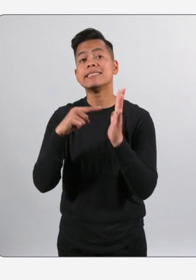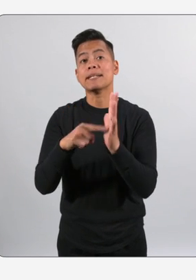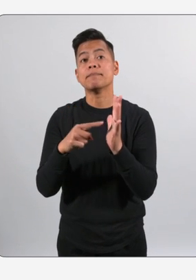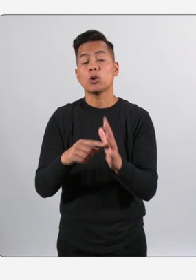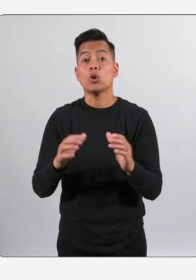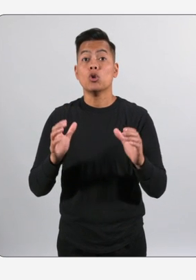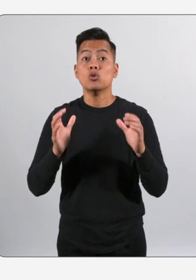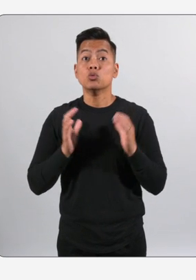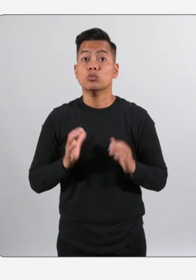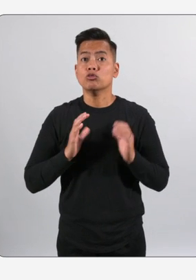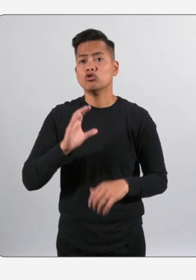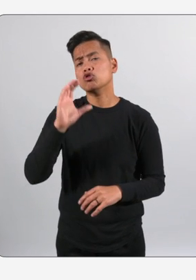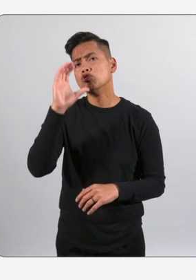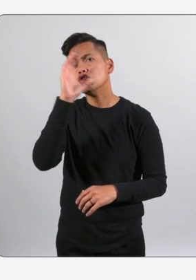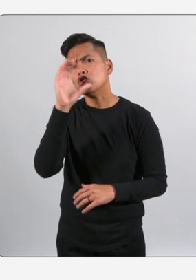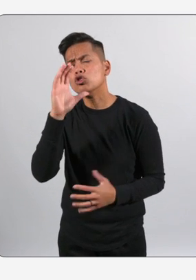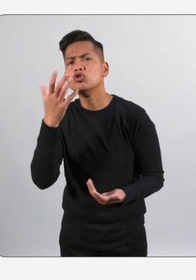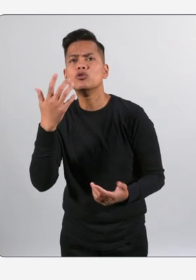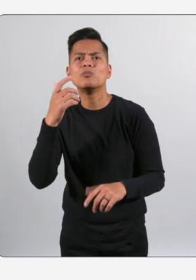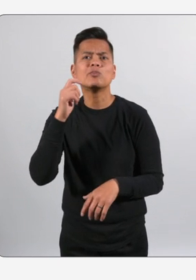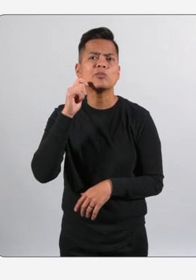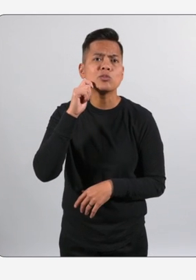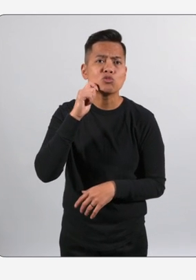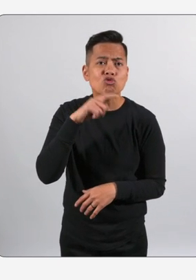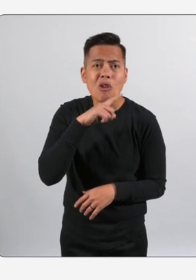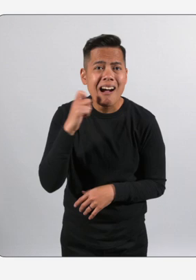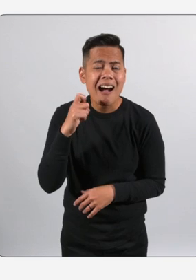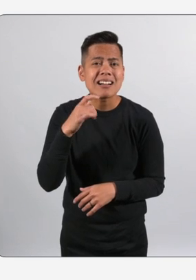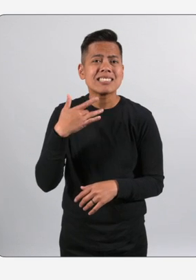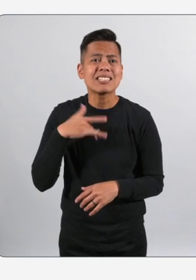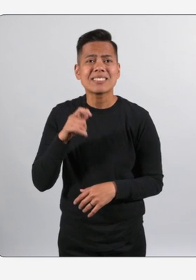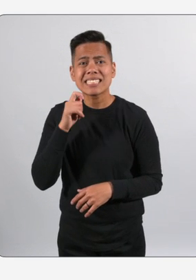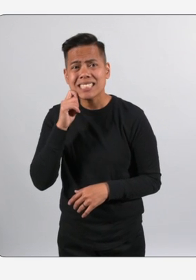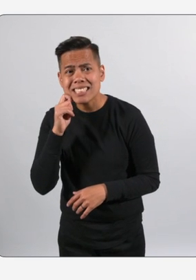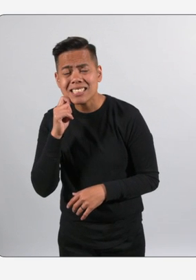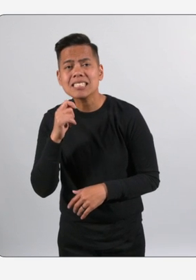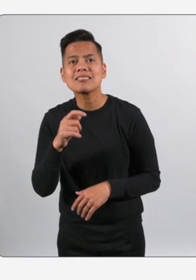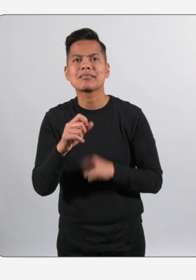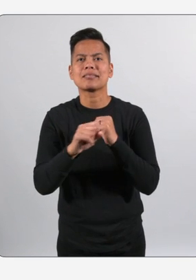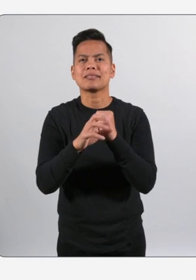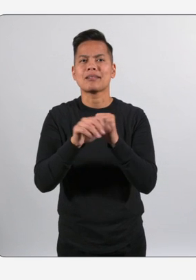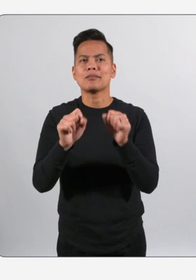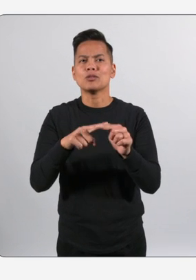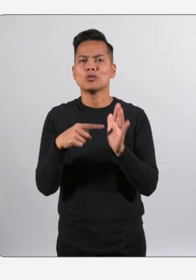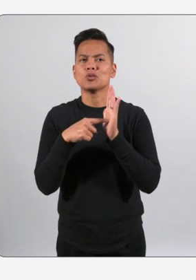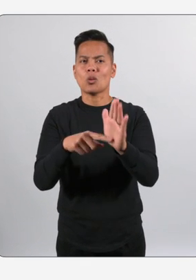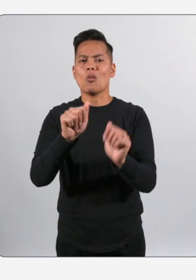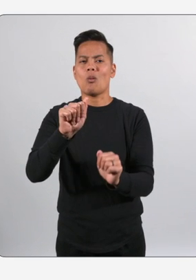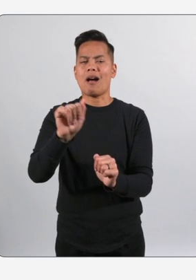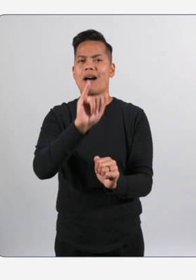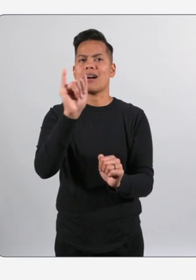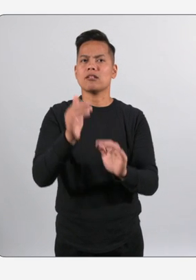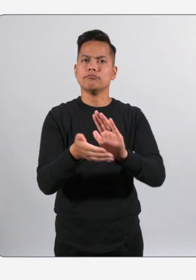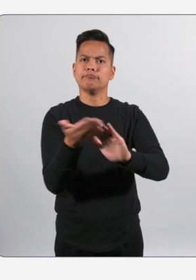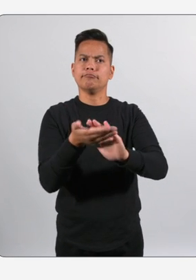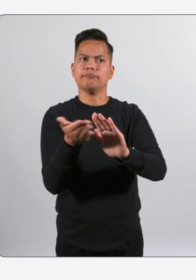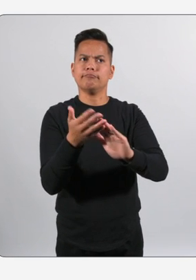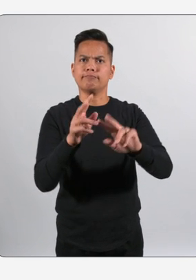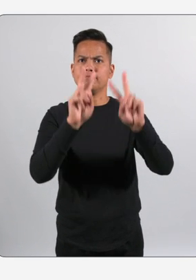searches about dry, sensitive skin, your ad will be able to show an AI generated headline to help you better match the